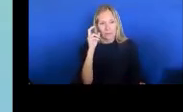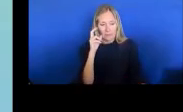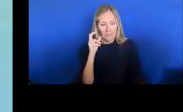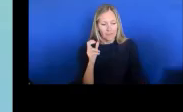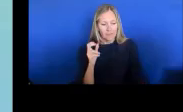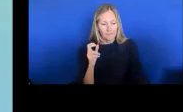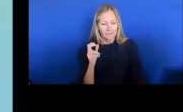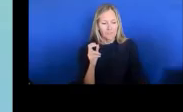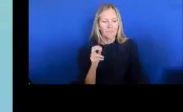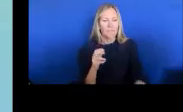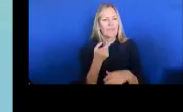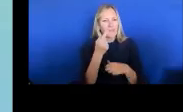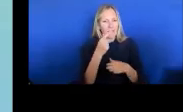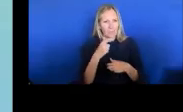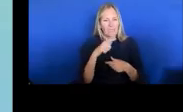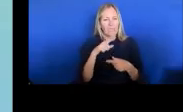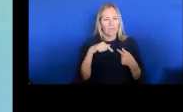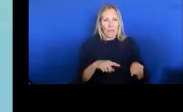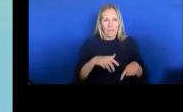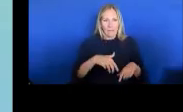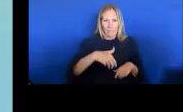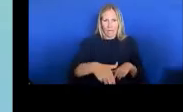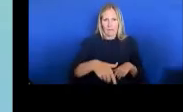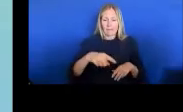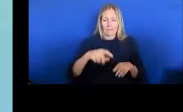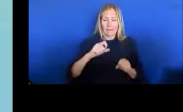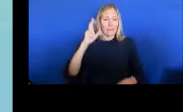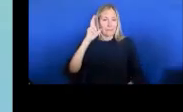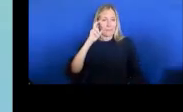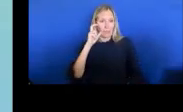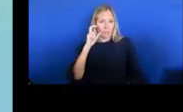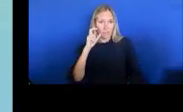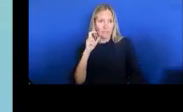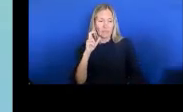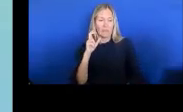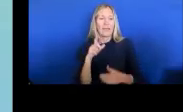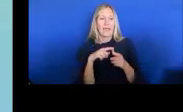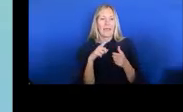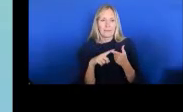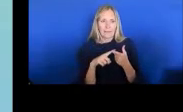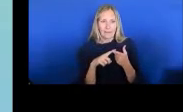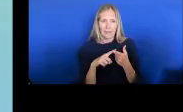utero, they're hearing really well by the time they're 30 to